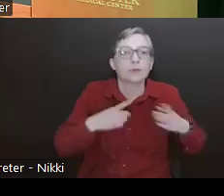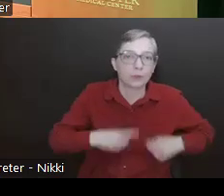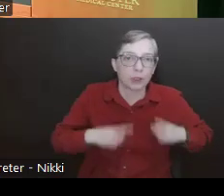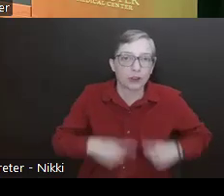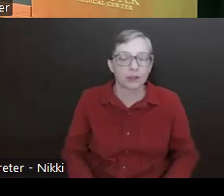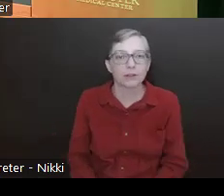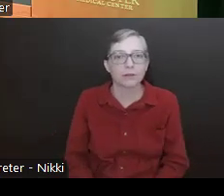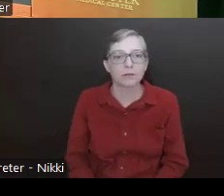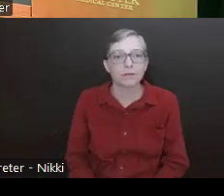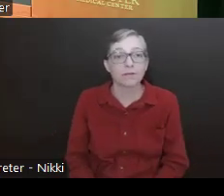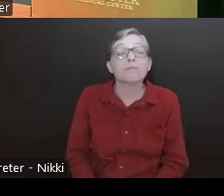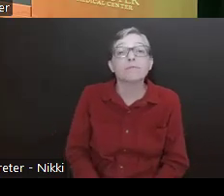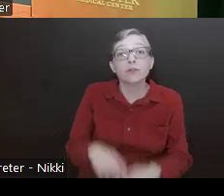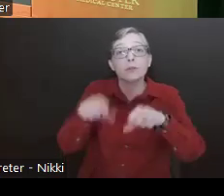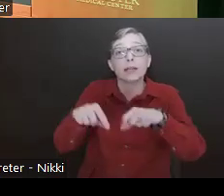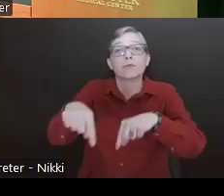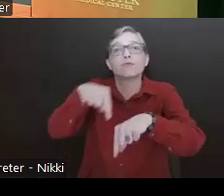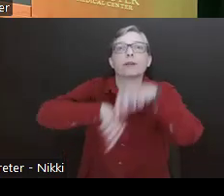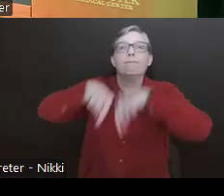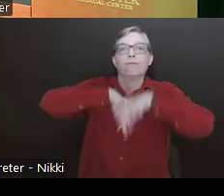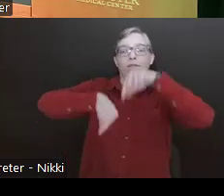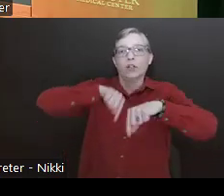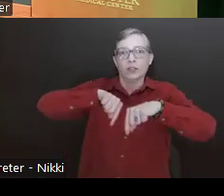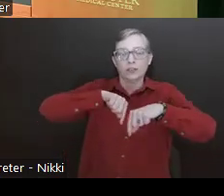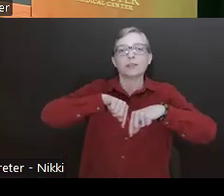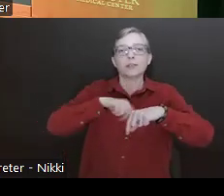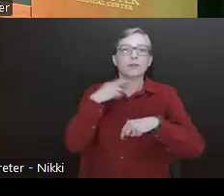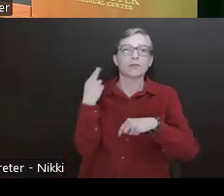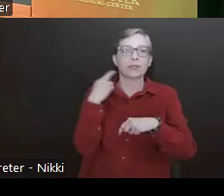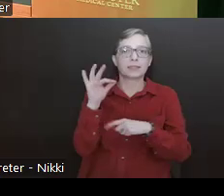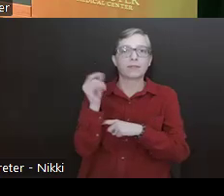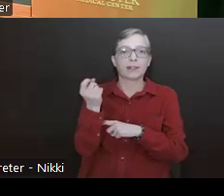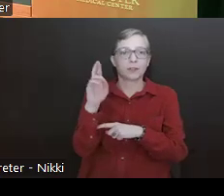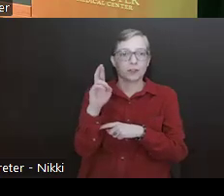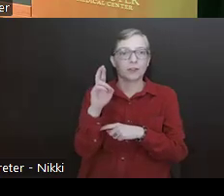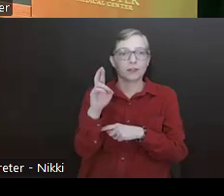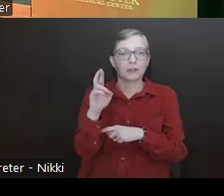reverse this kind of risk factor the risk factor of depression uh by actually treating folks uh for